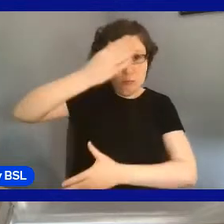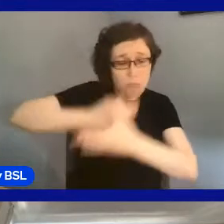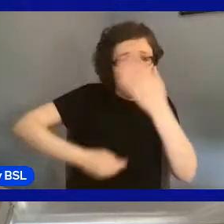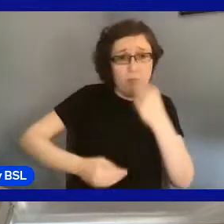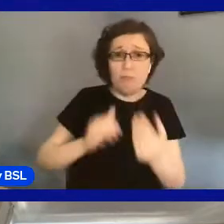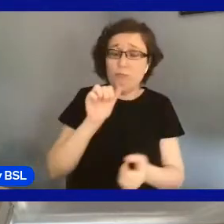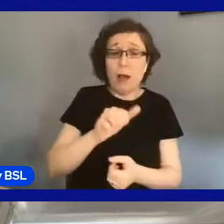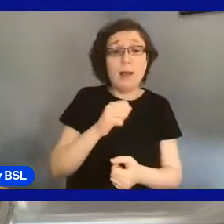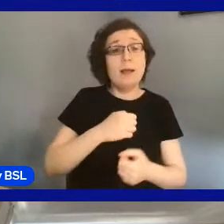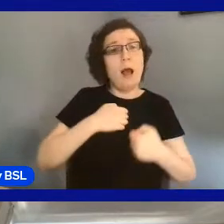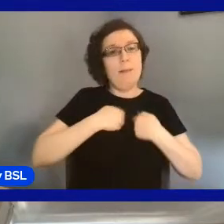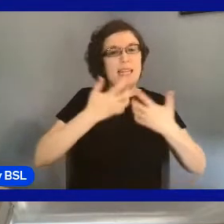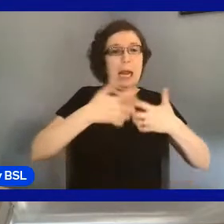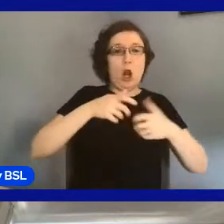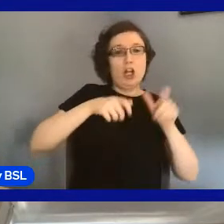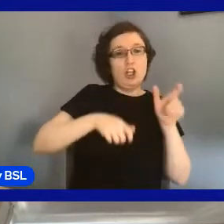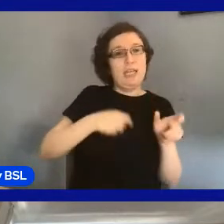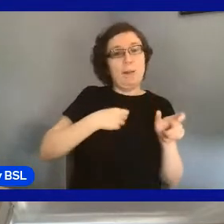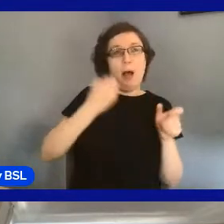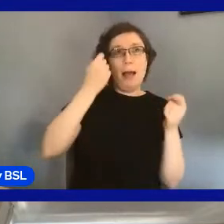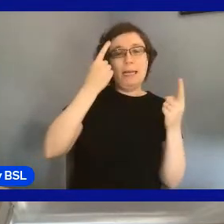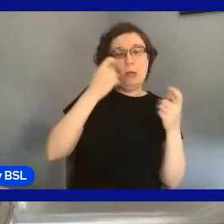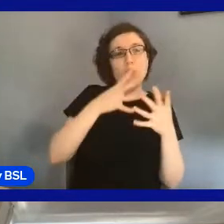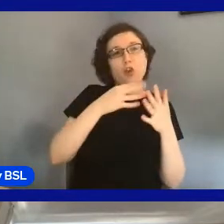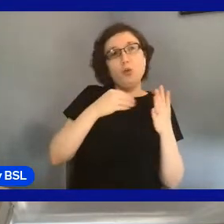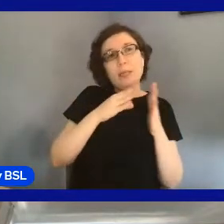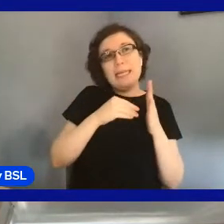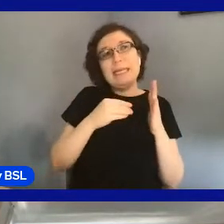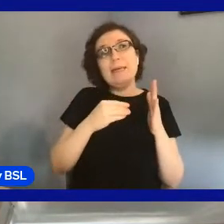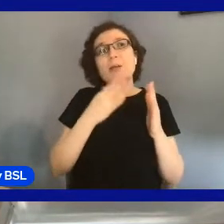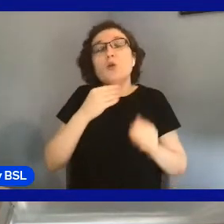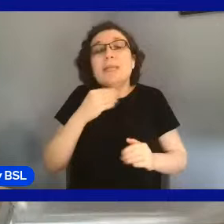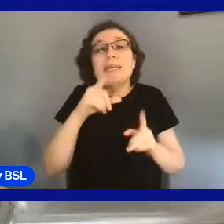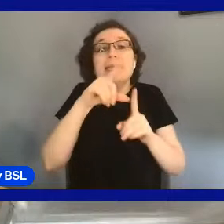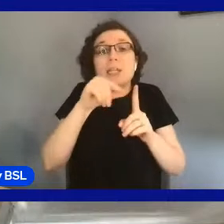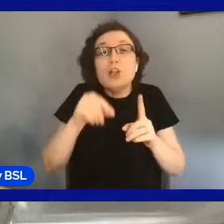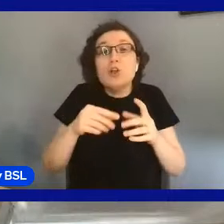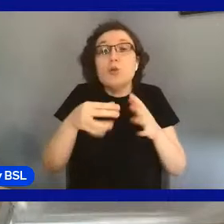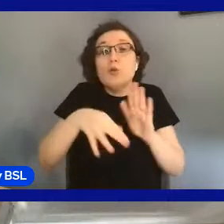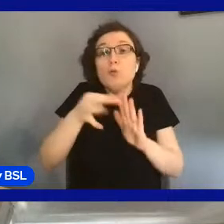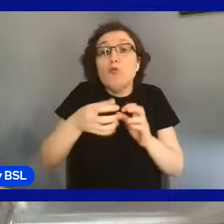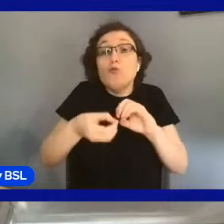process of the project that initially, as a technologist my ID was very much around using